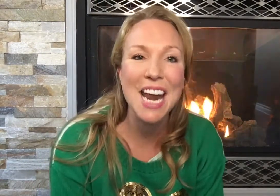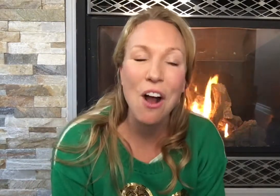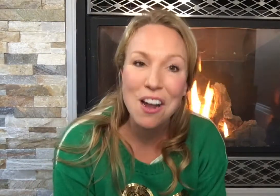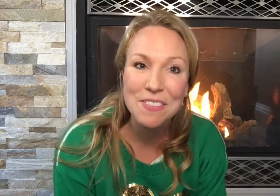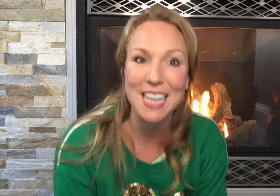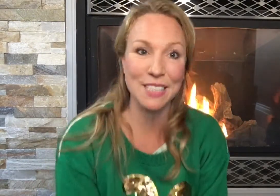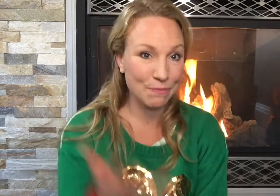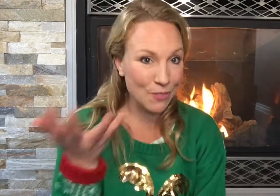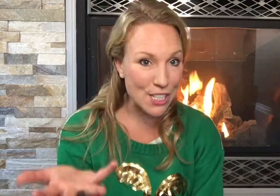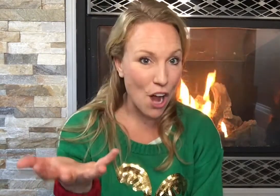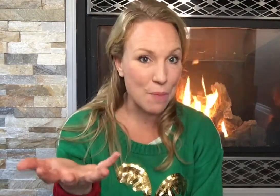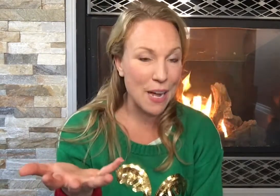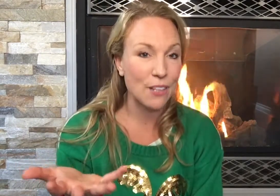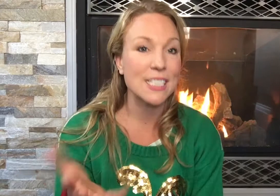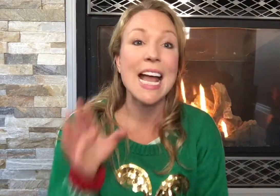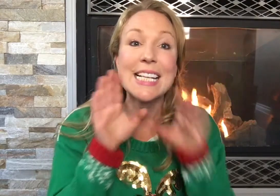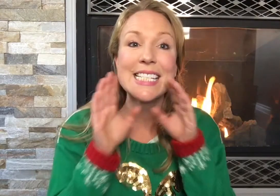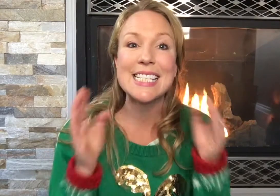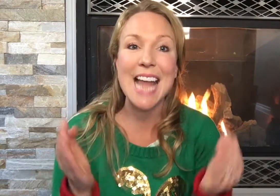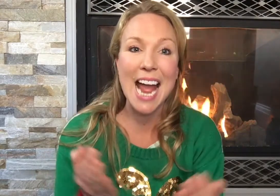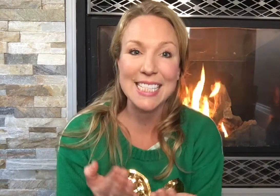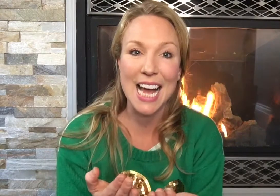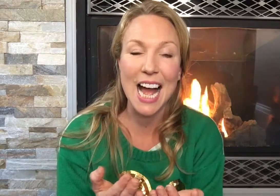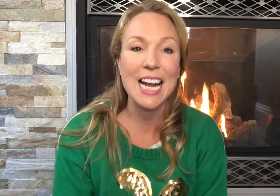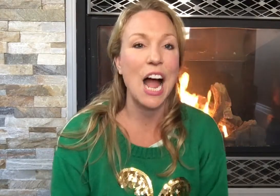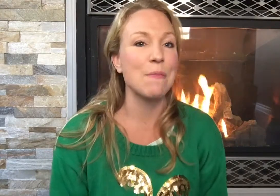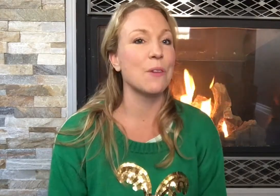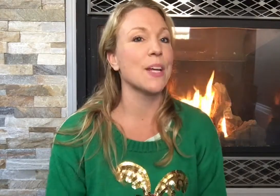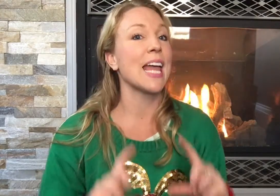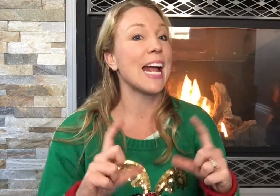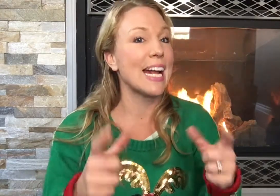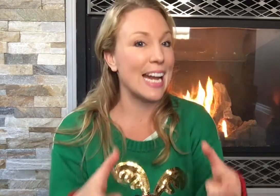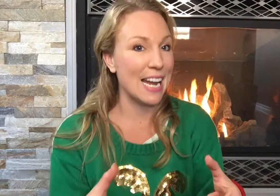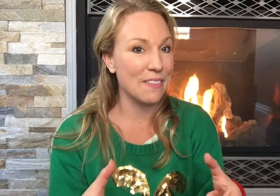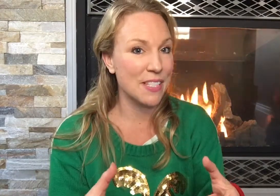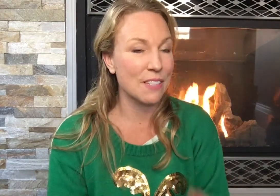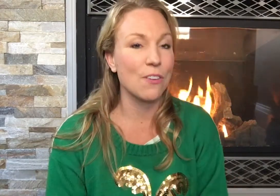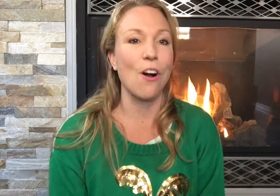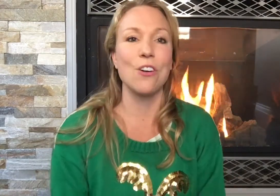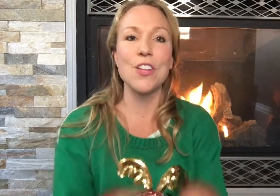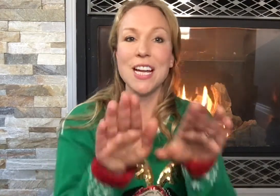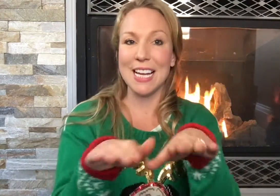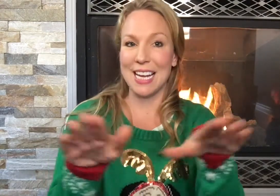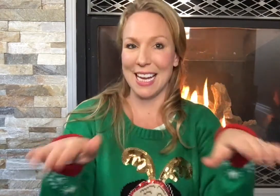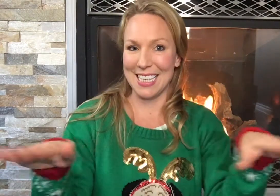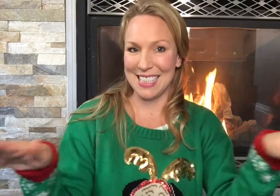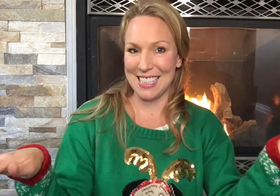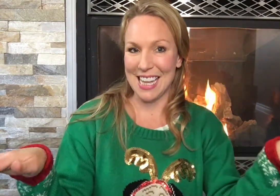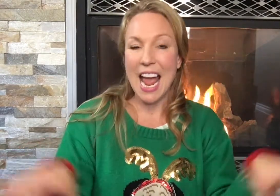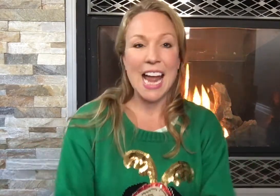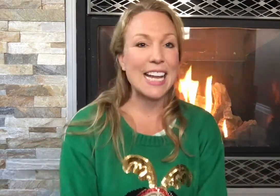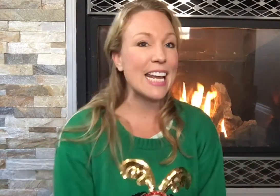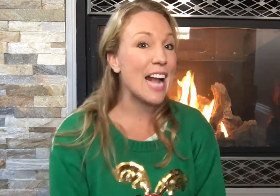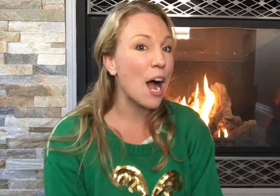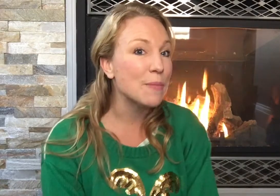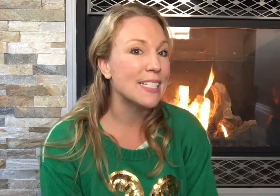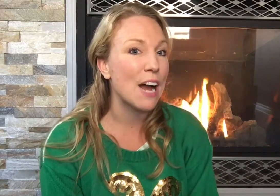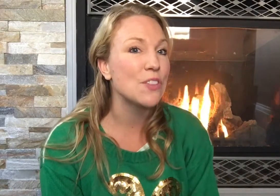often we talk about SANTA coming with GIFTS for all the KIDS, and he comes down the chimney: